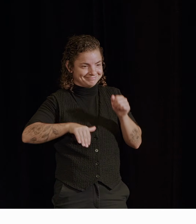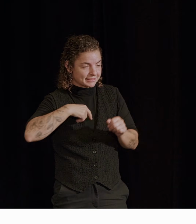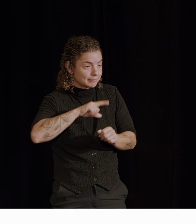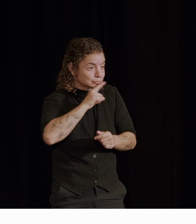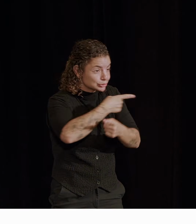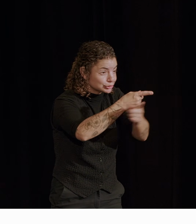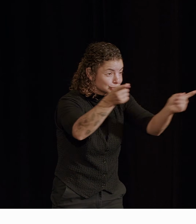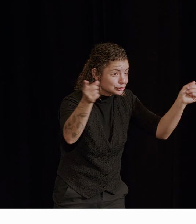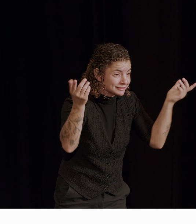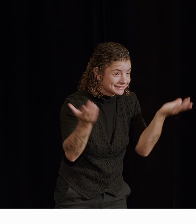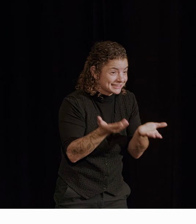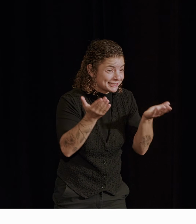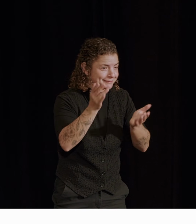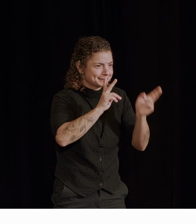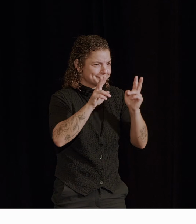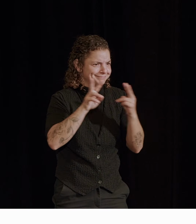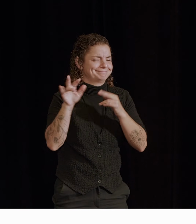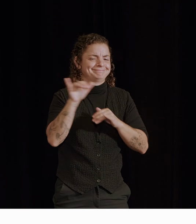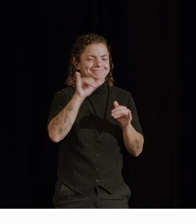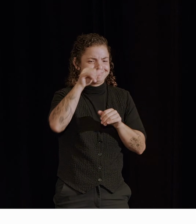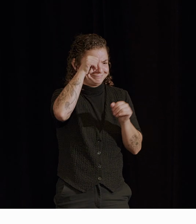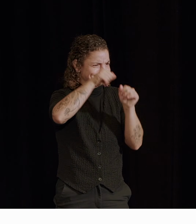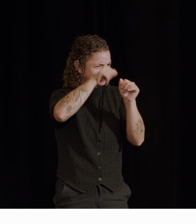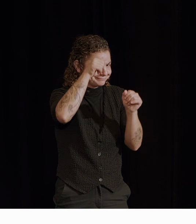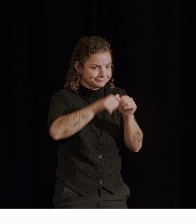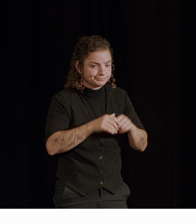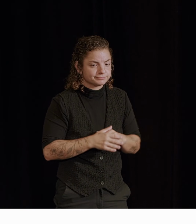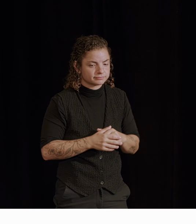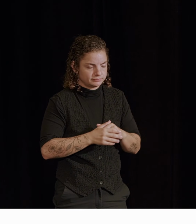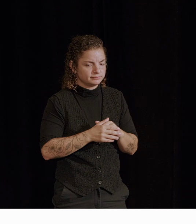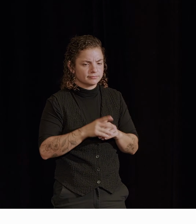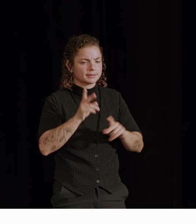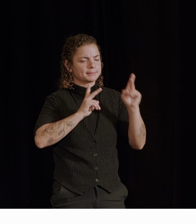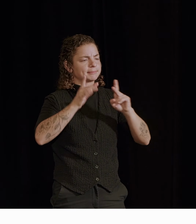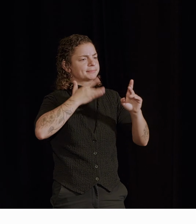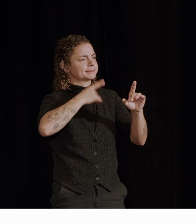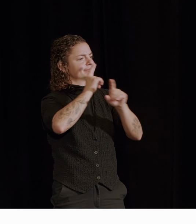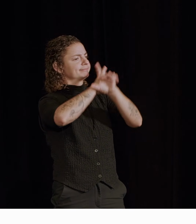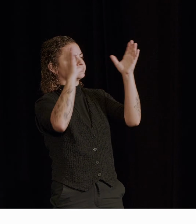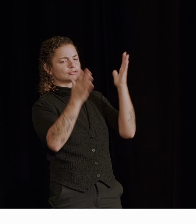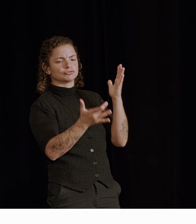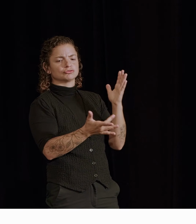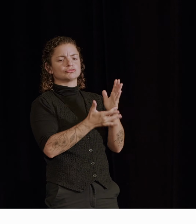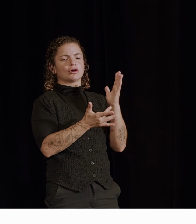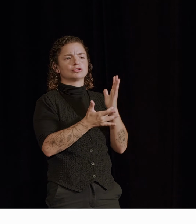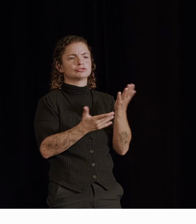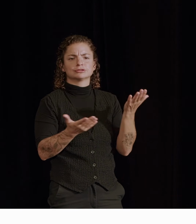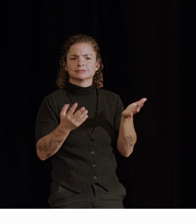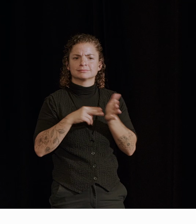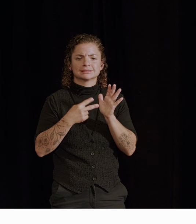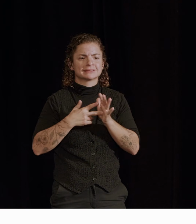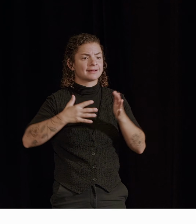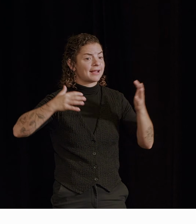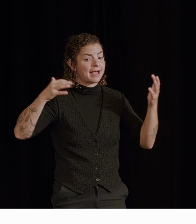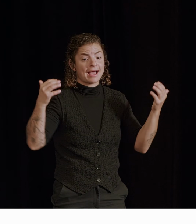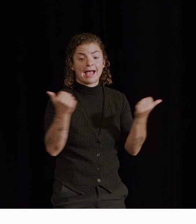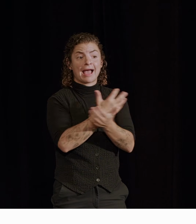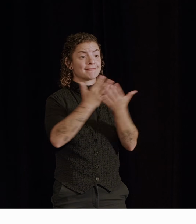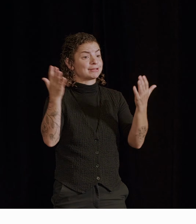There's often an idea that technology, or frankly, everything gets better as time moves forward.